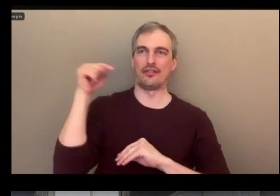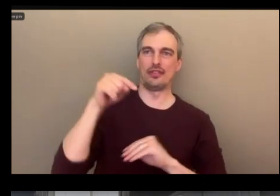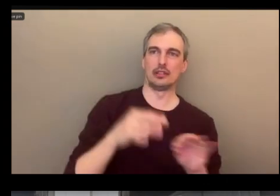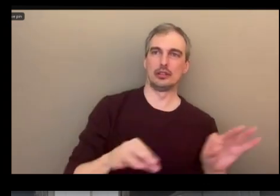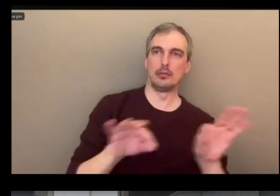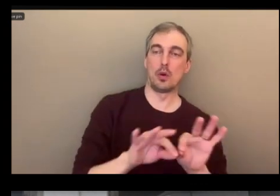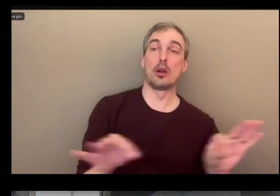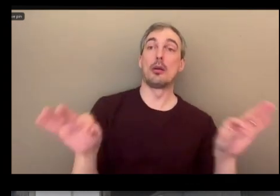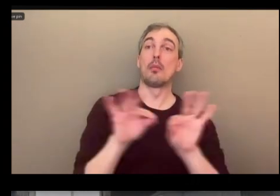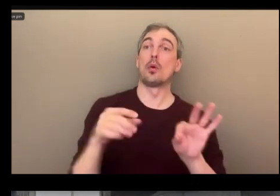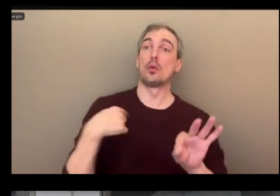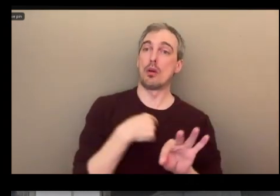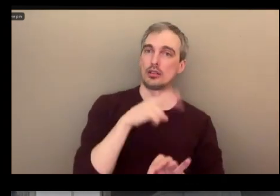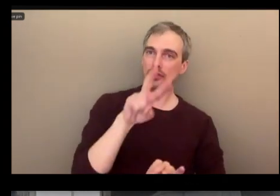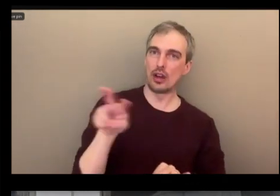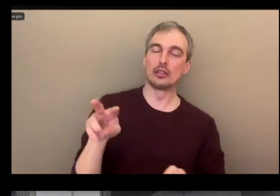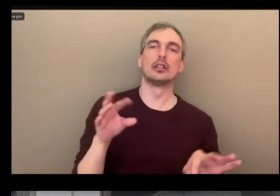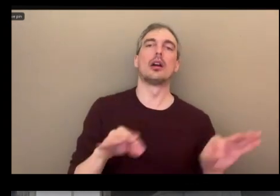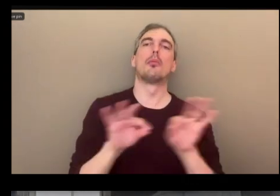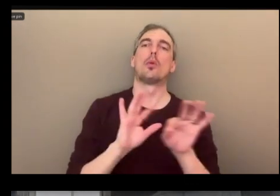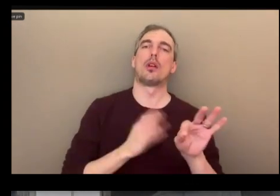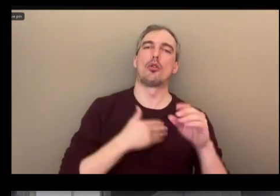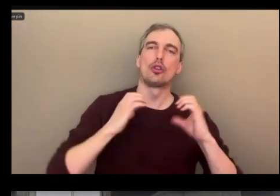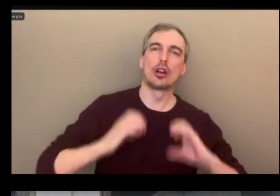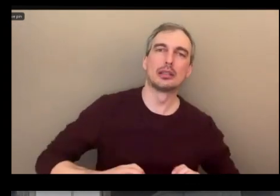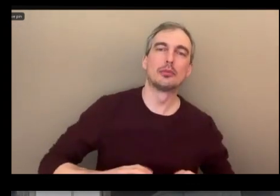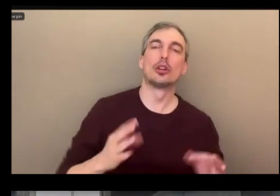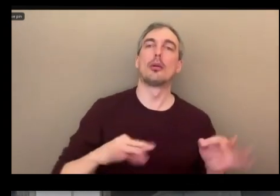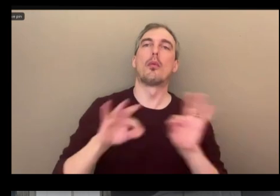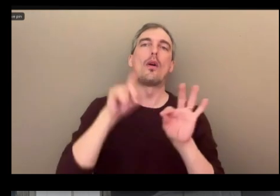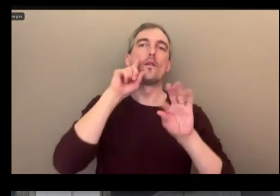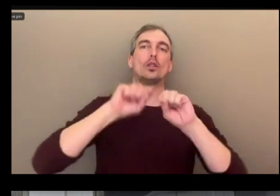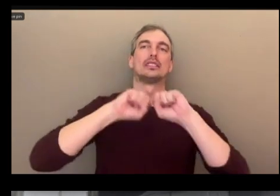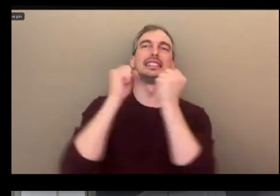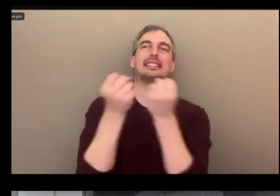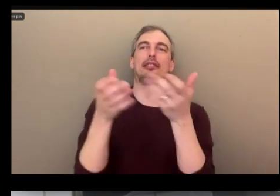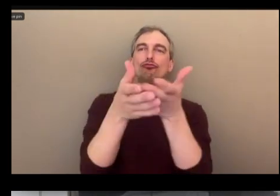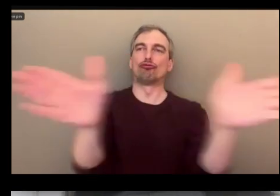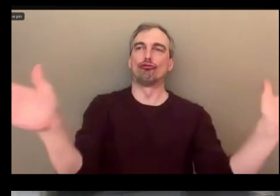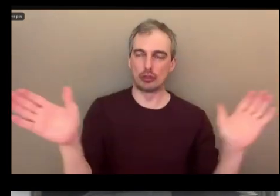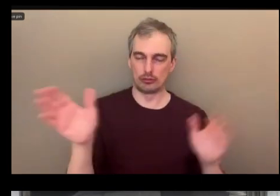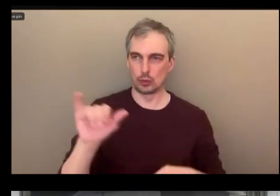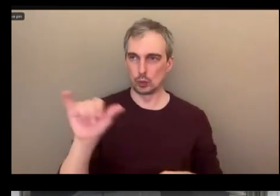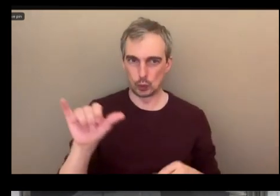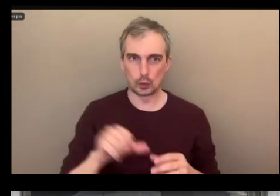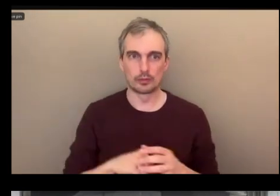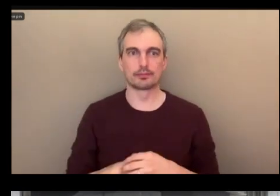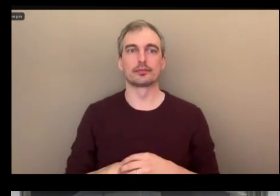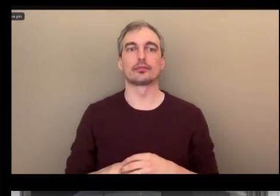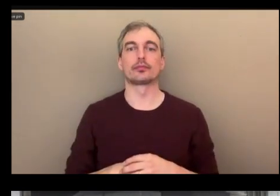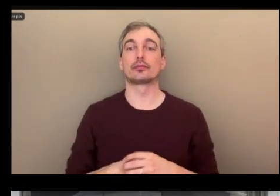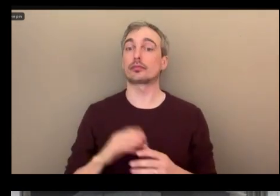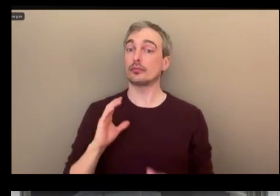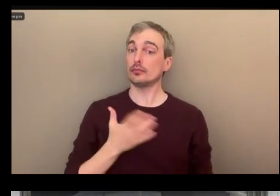Overall, with our space, we're not the high powered tech space that you've